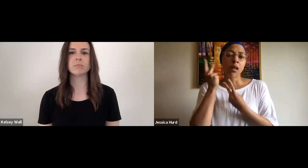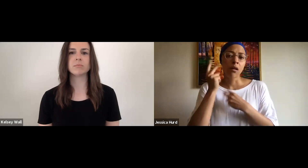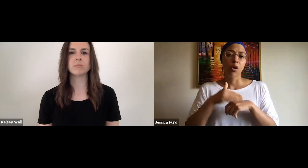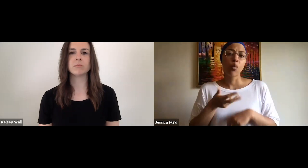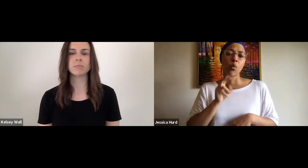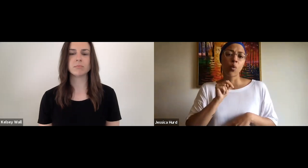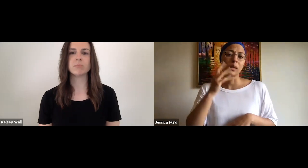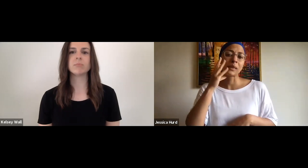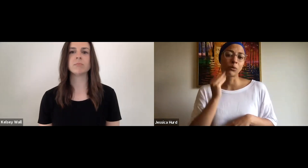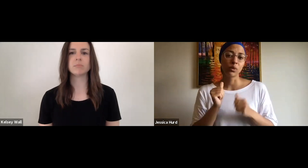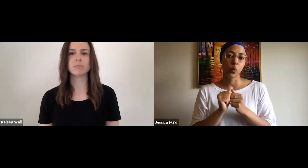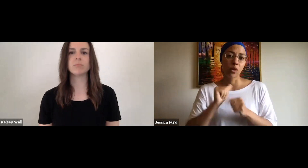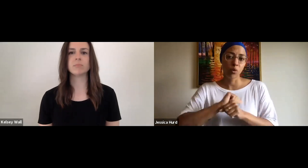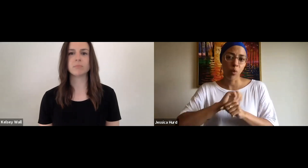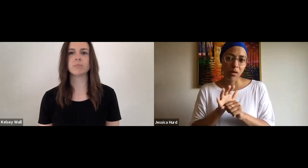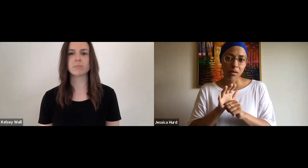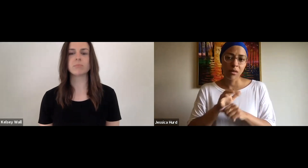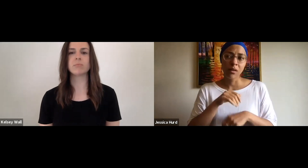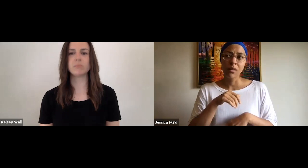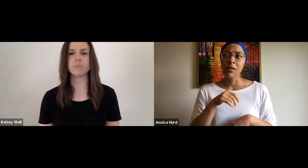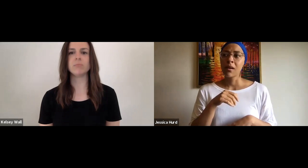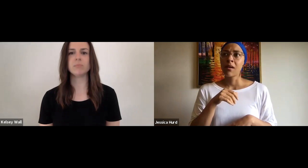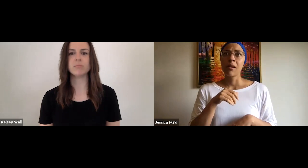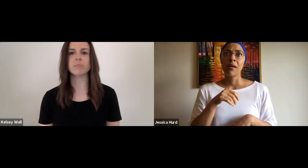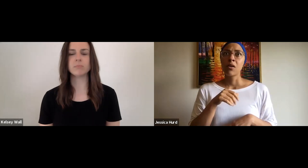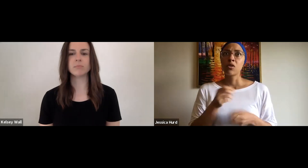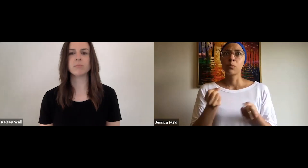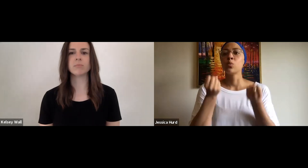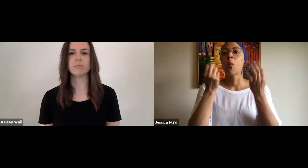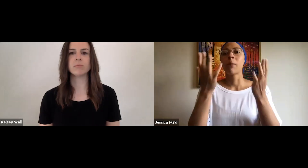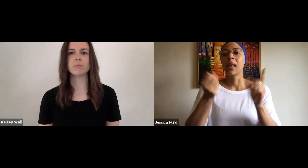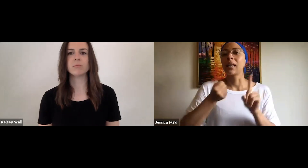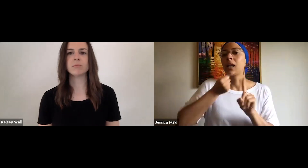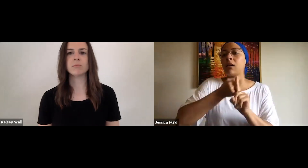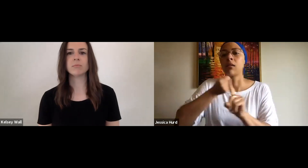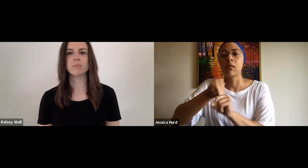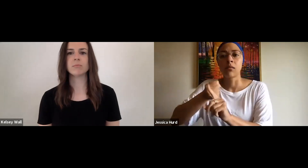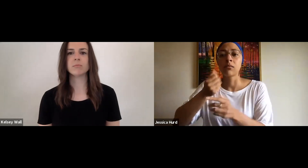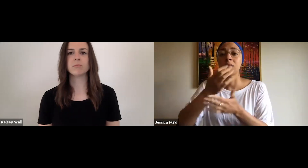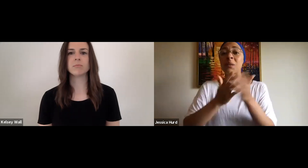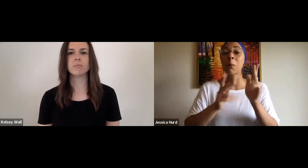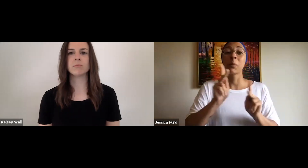to pause and reflect on our experiences related with COVID-19 and what we're feeling,